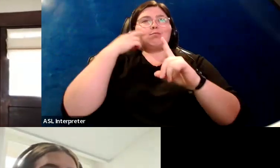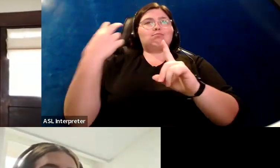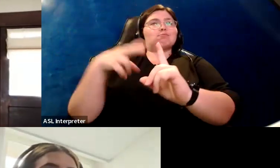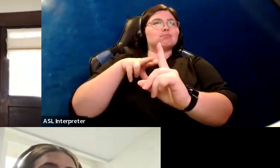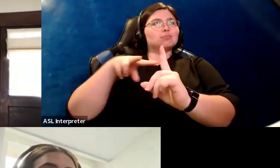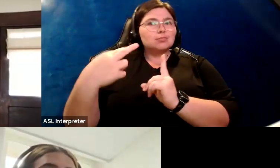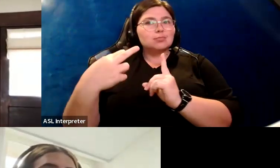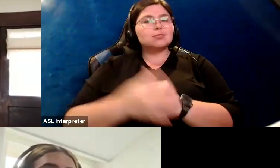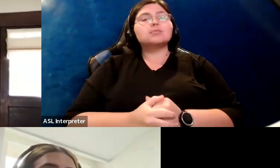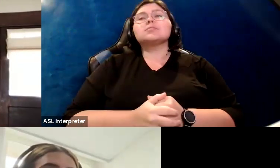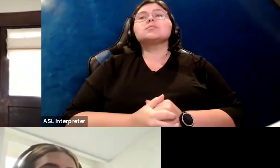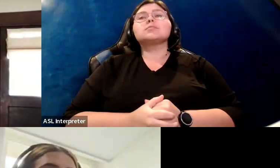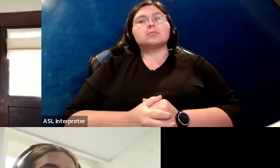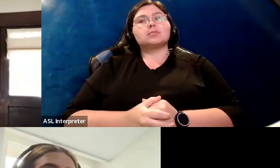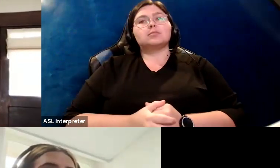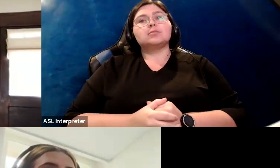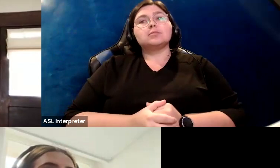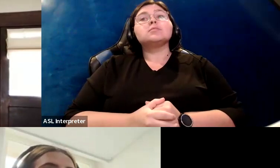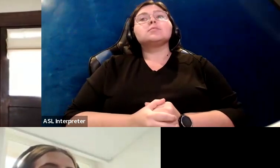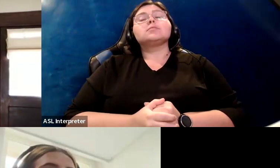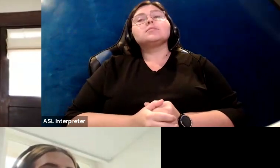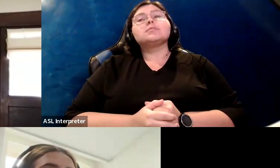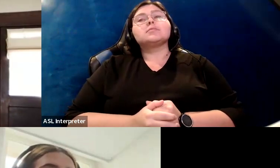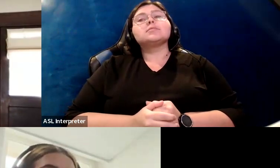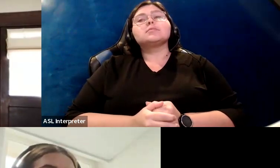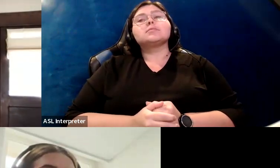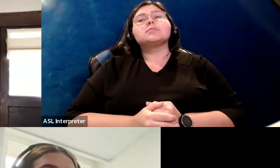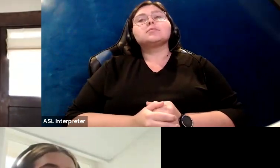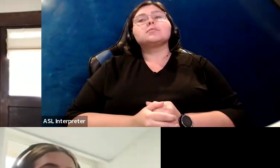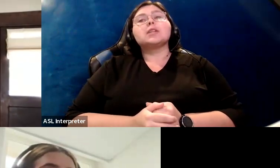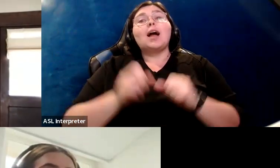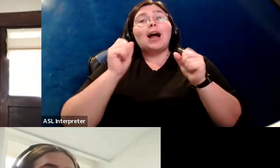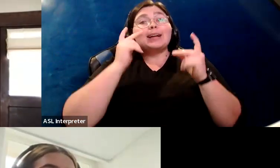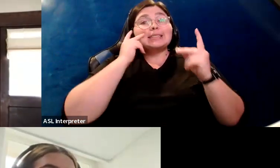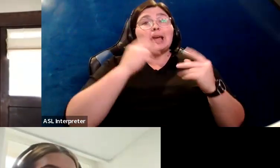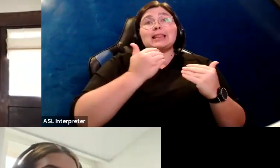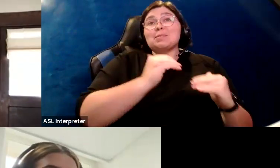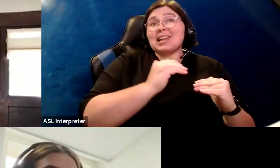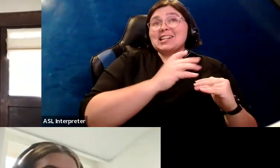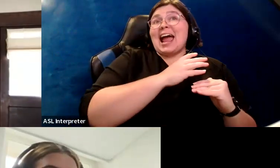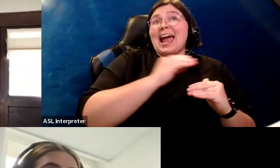into the limitations and possibilities of the technologies, especially AI.